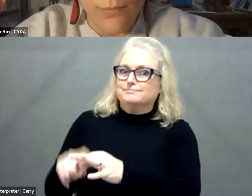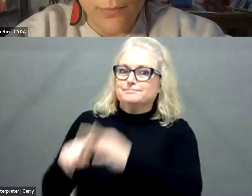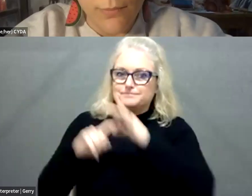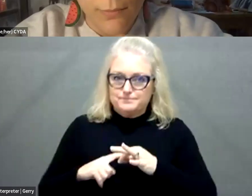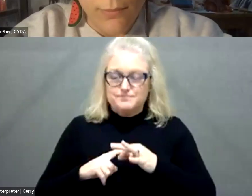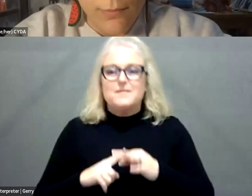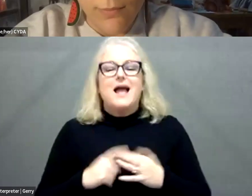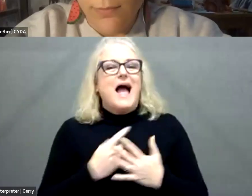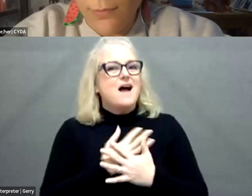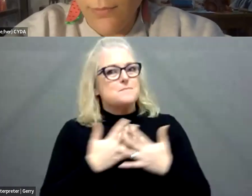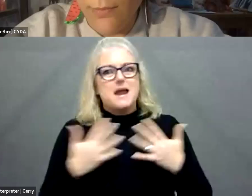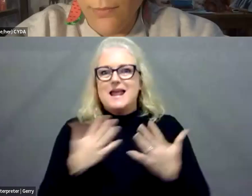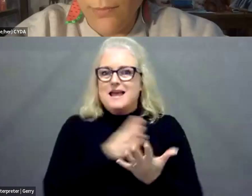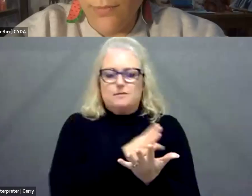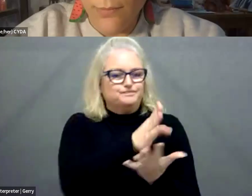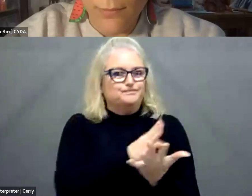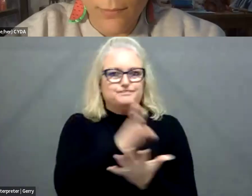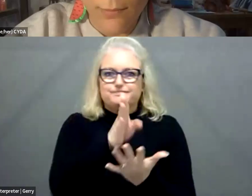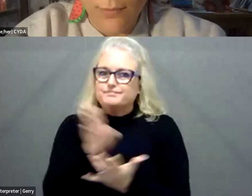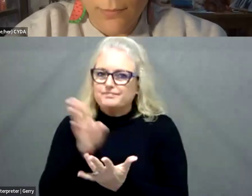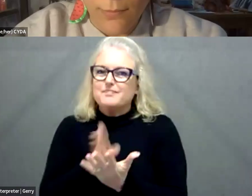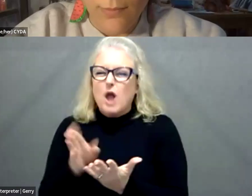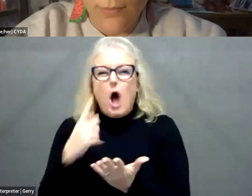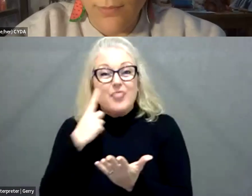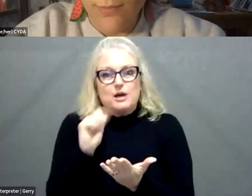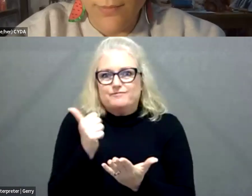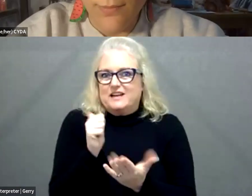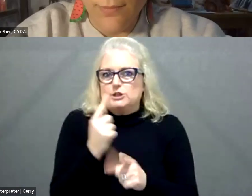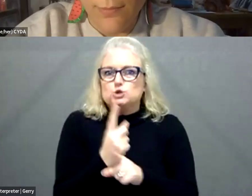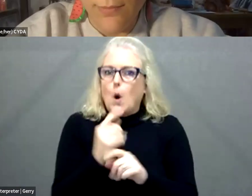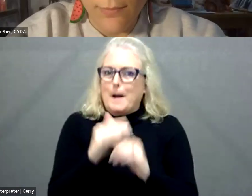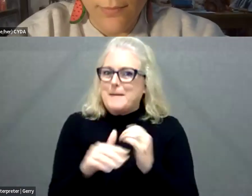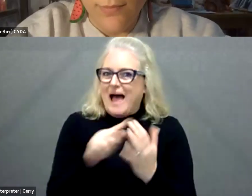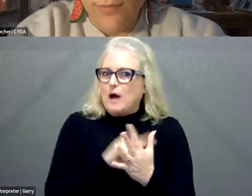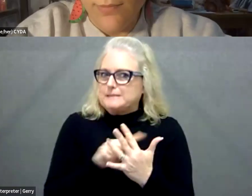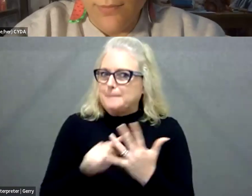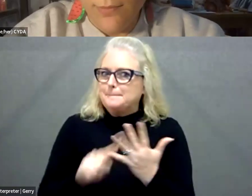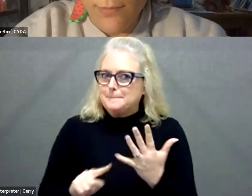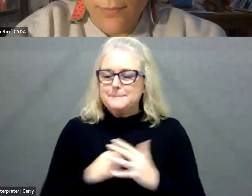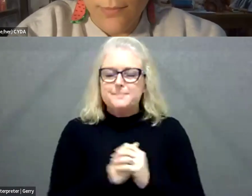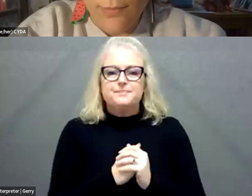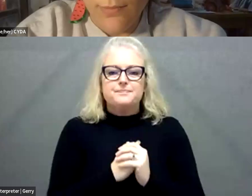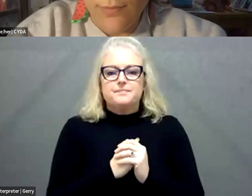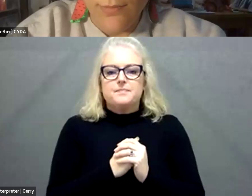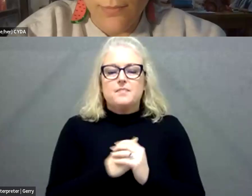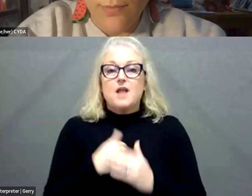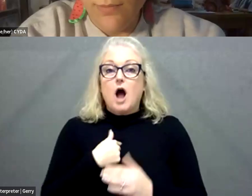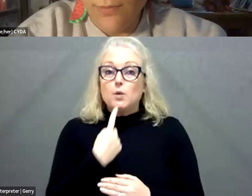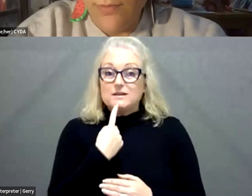I think a lot of them have been touched on today already. I would say to share this Webinar with